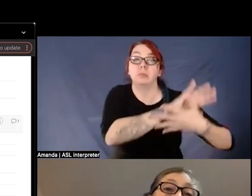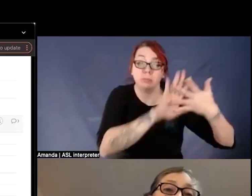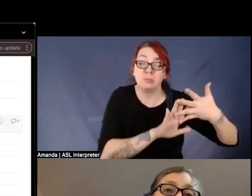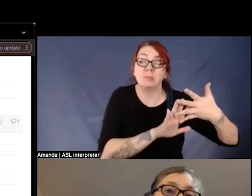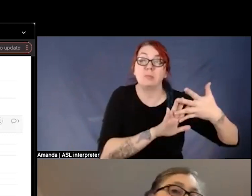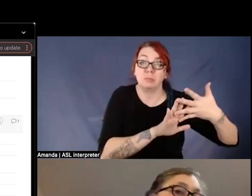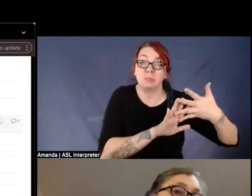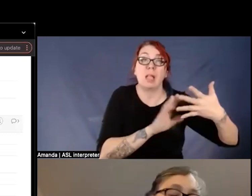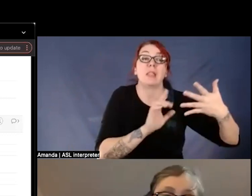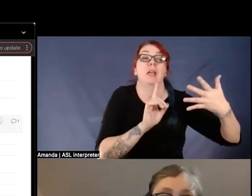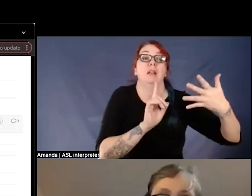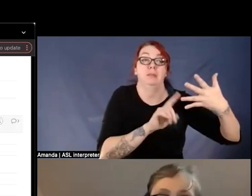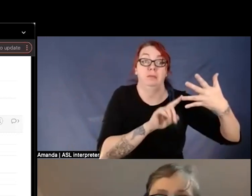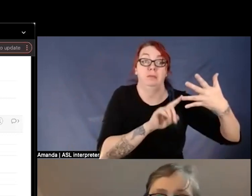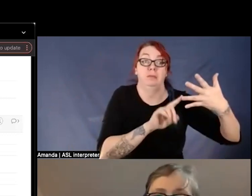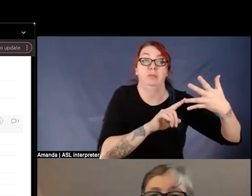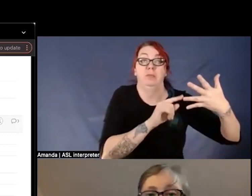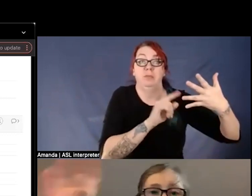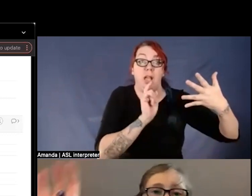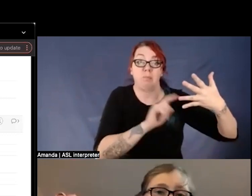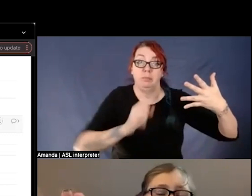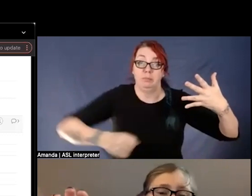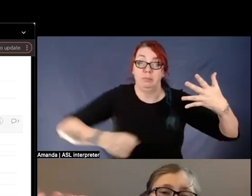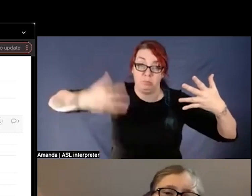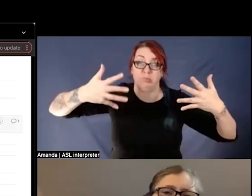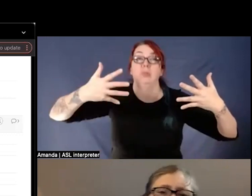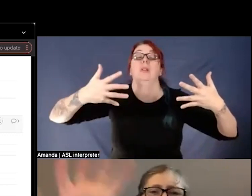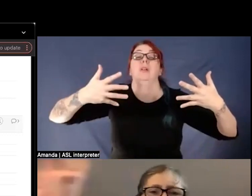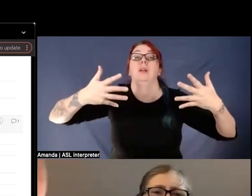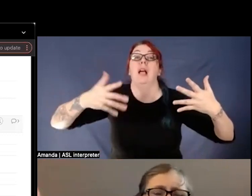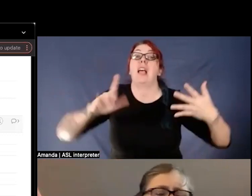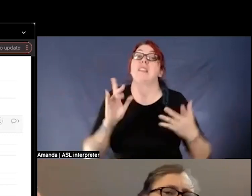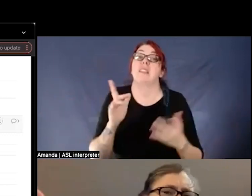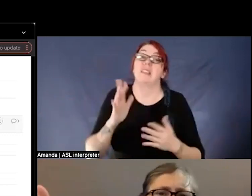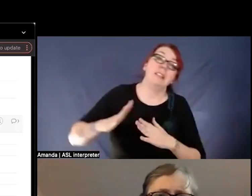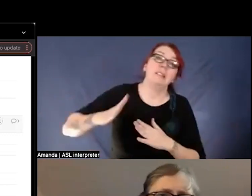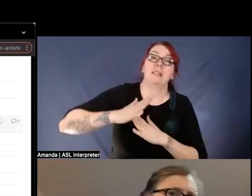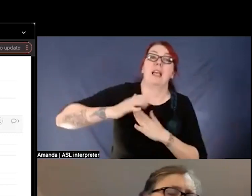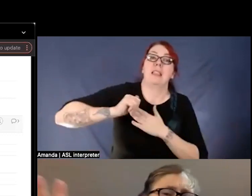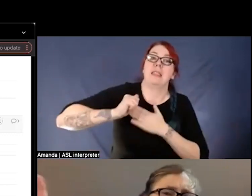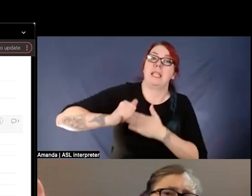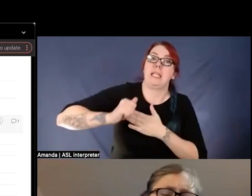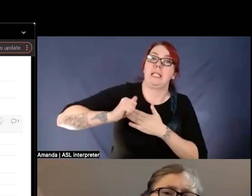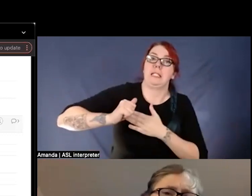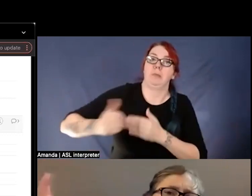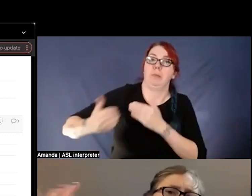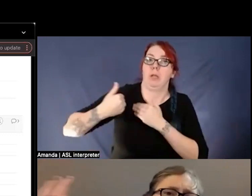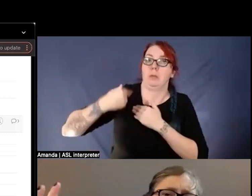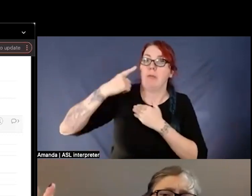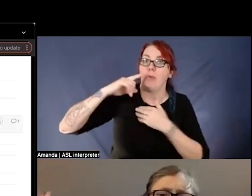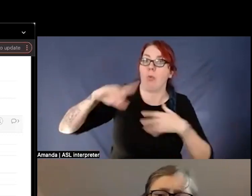lead attendee on a particular trade show is, does these around group A, whenever the DCI group A is,